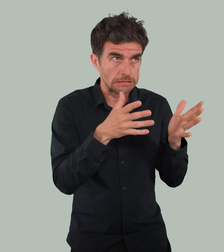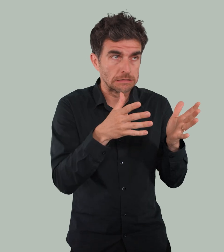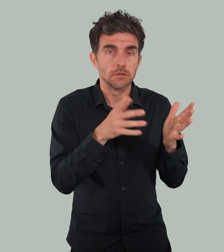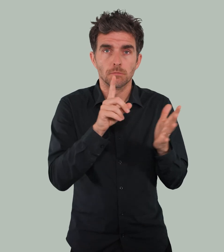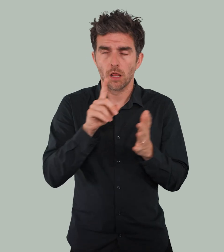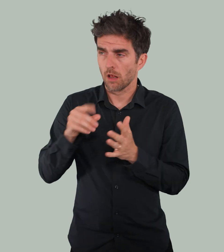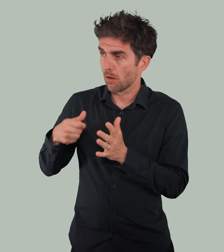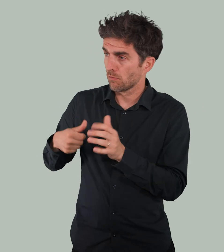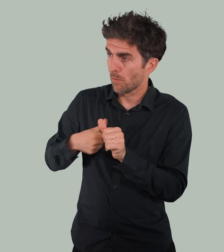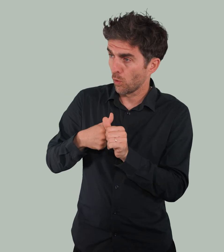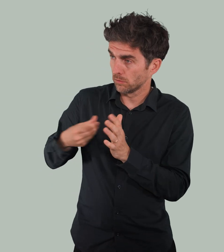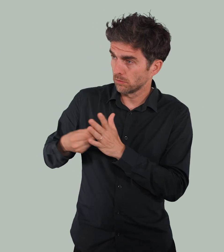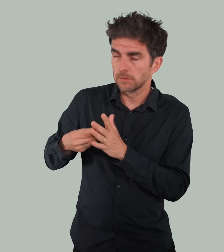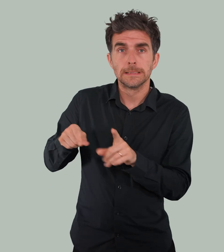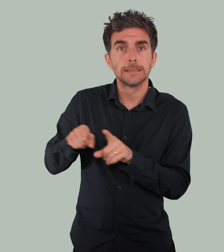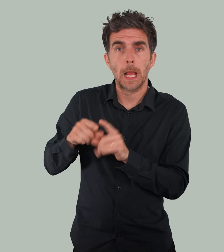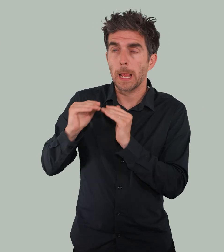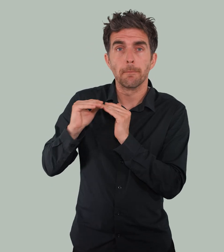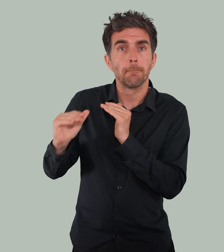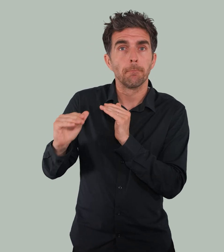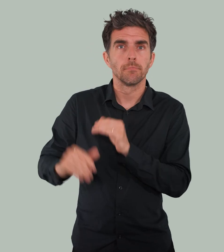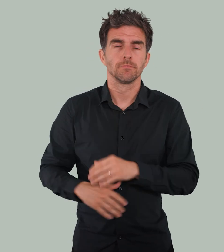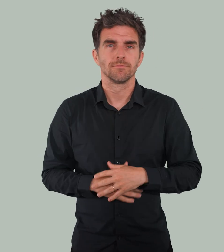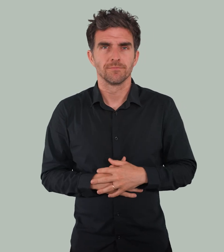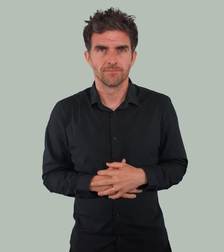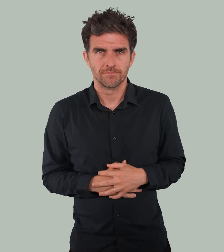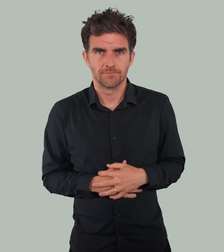while the level of support remains the same.